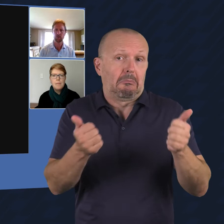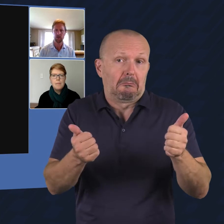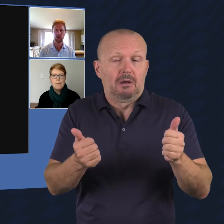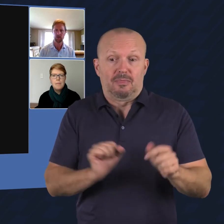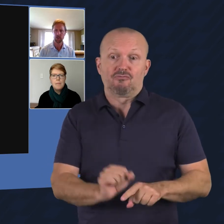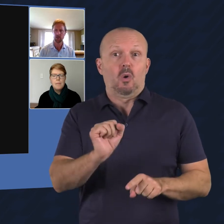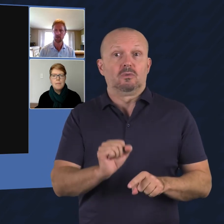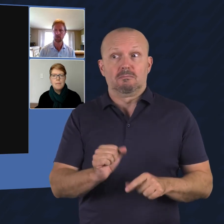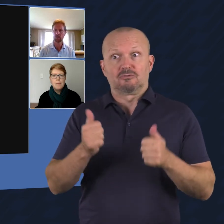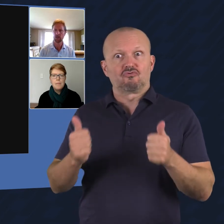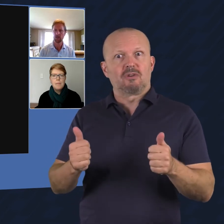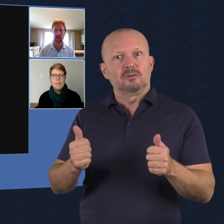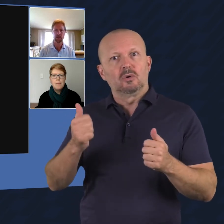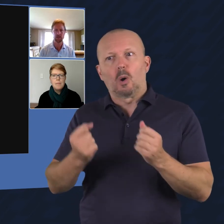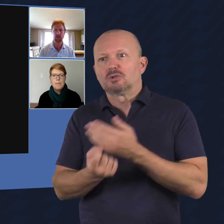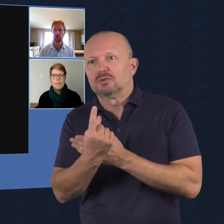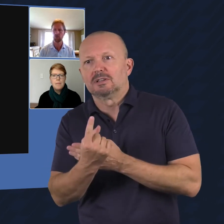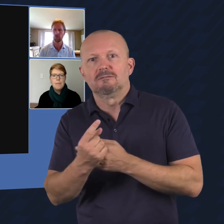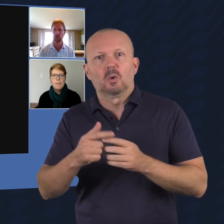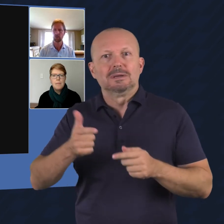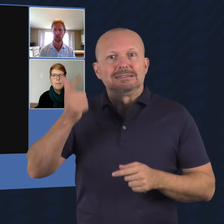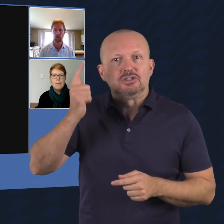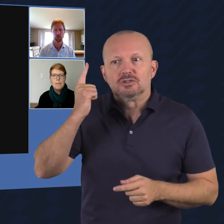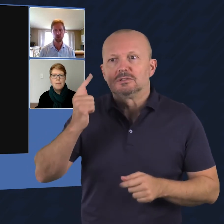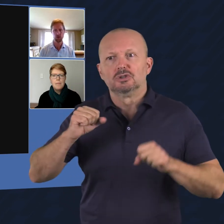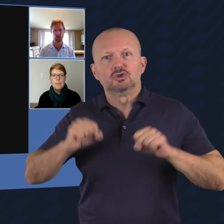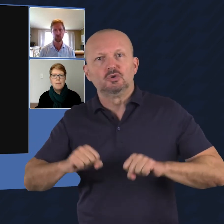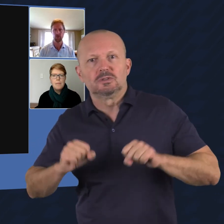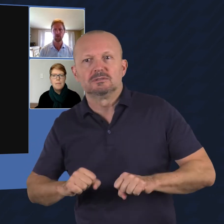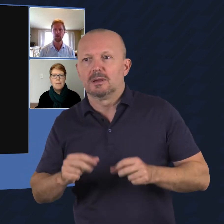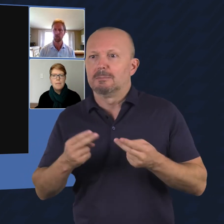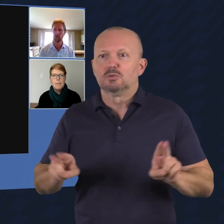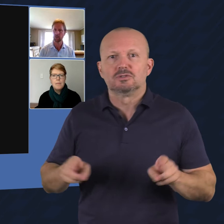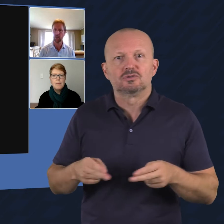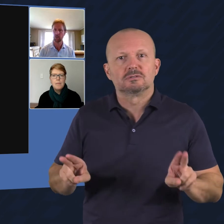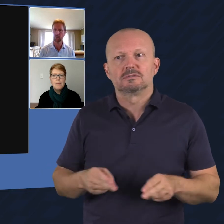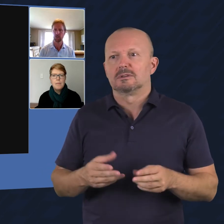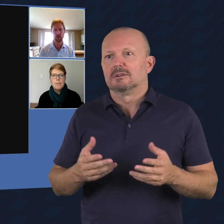whether teachers giving classes on digital music, students with remix assignments,